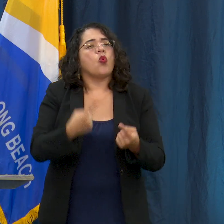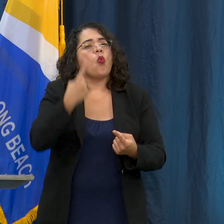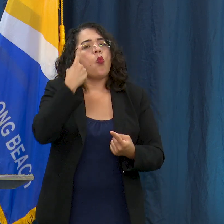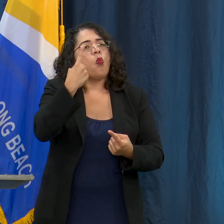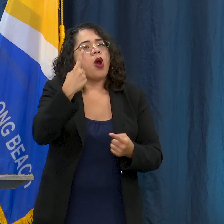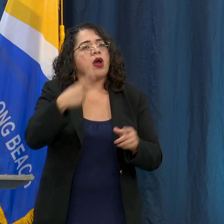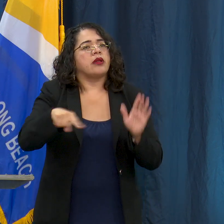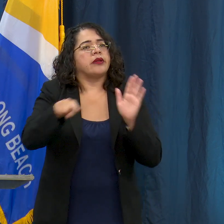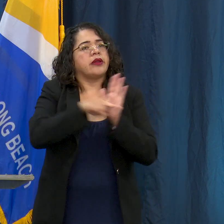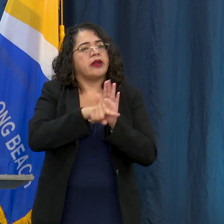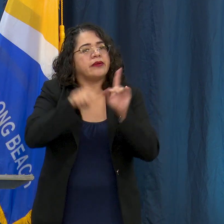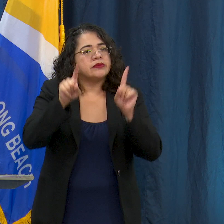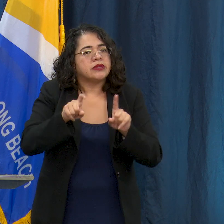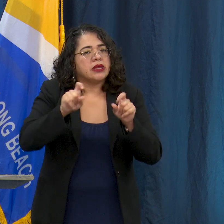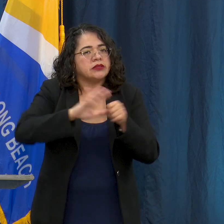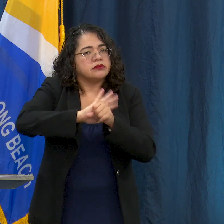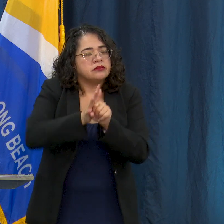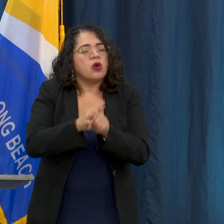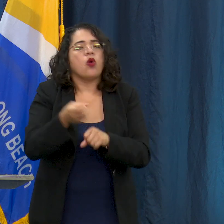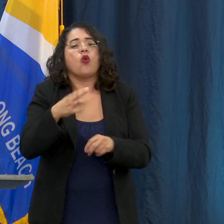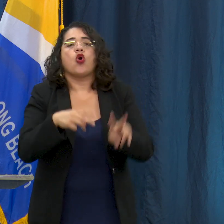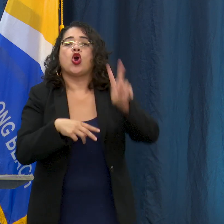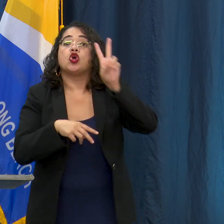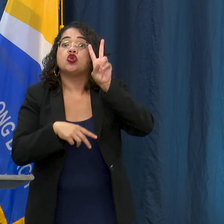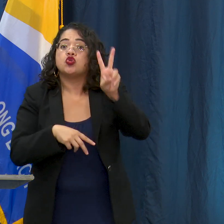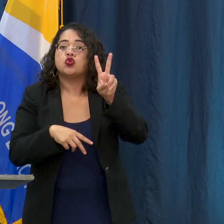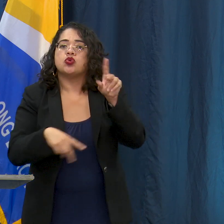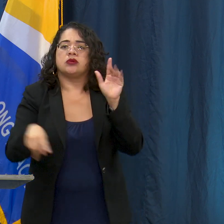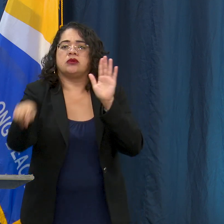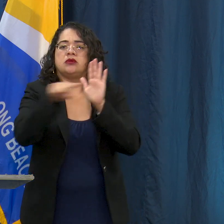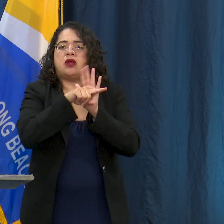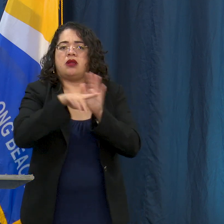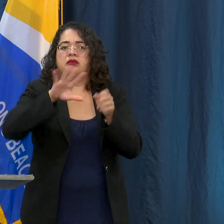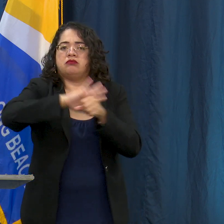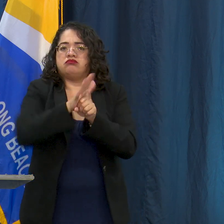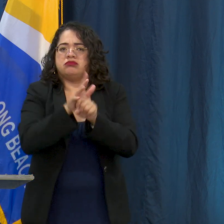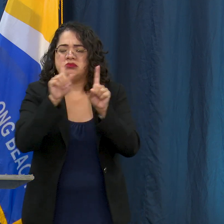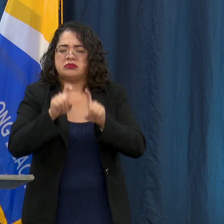they're able to return to work as part of the reopening and I just want to say